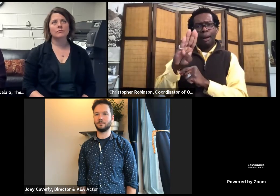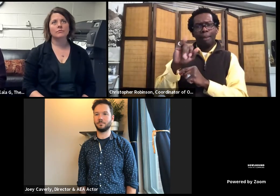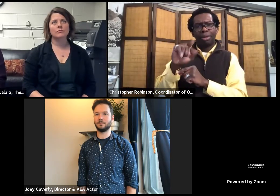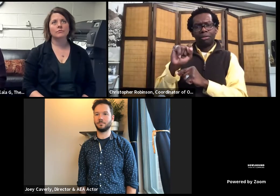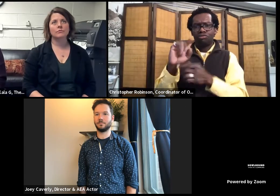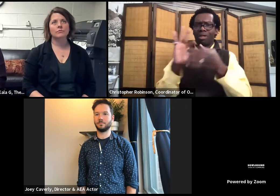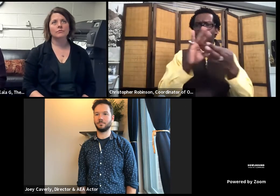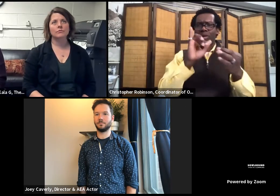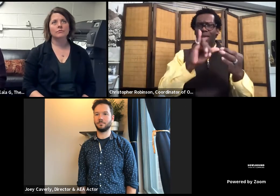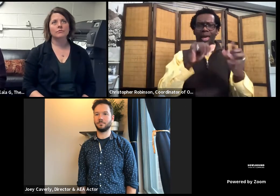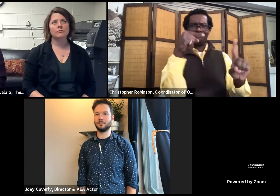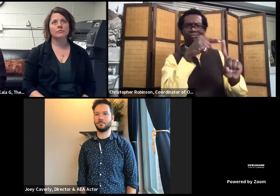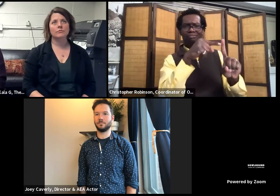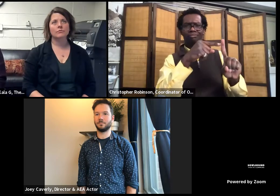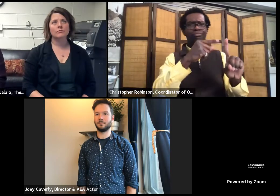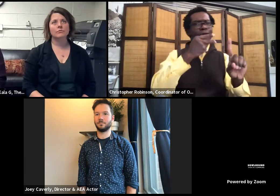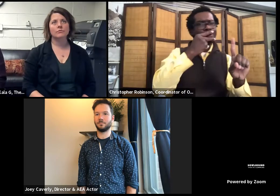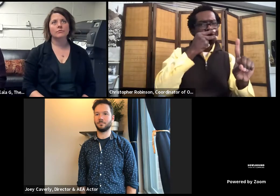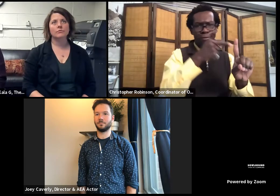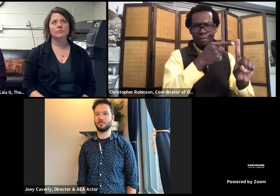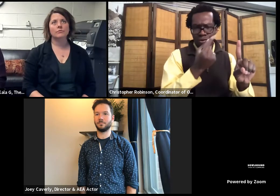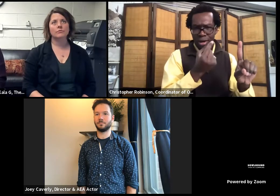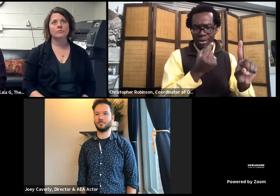and those habits that they have related to their smoking.